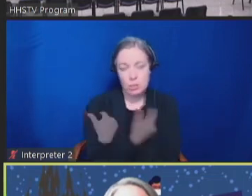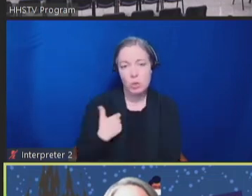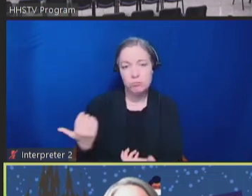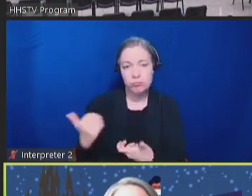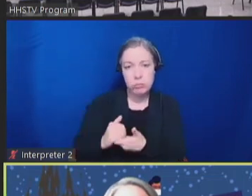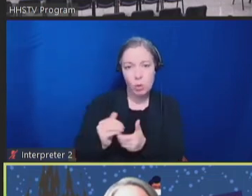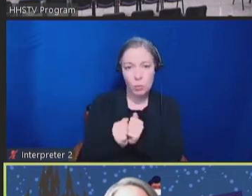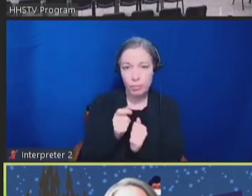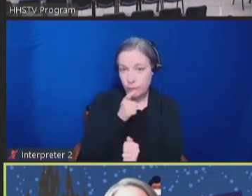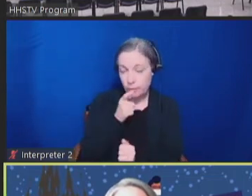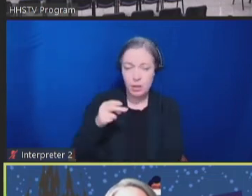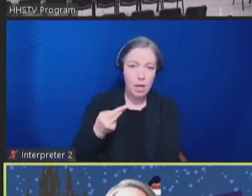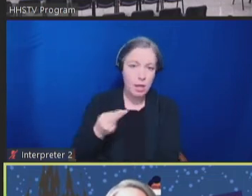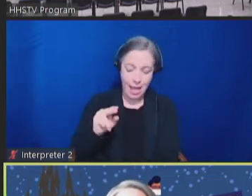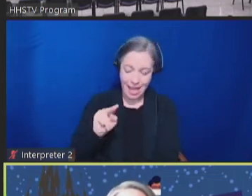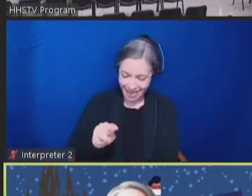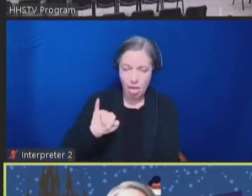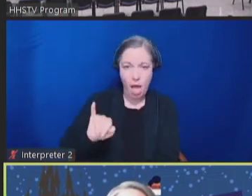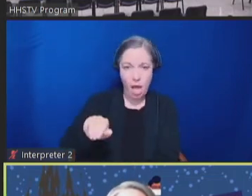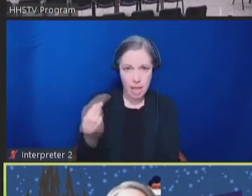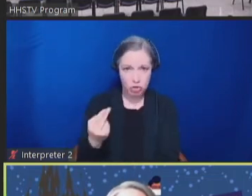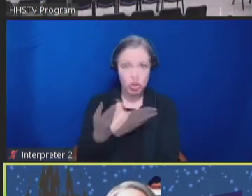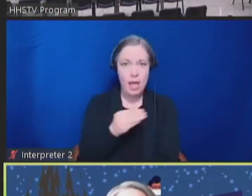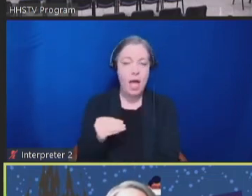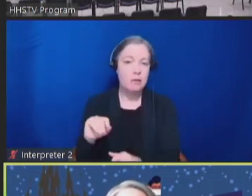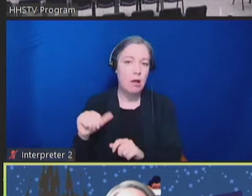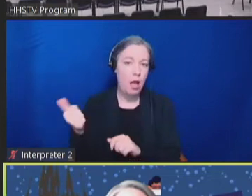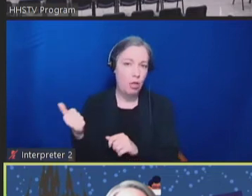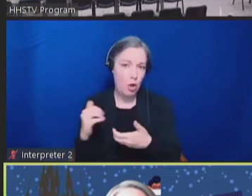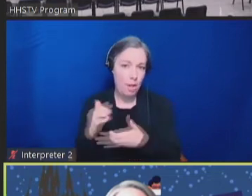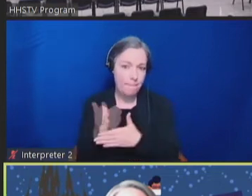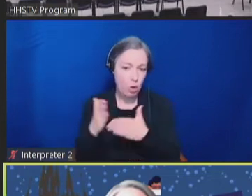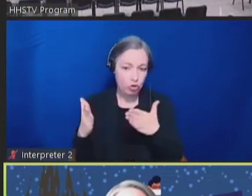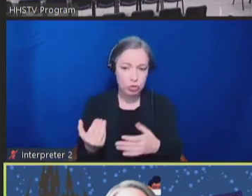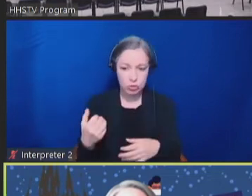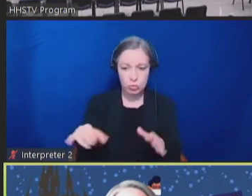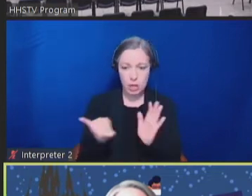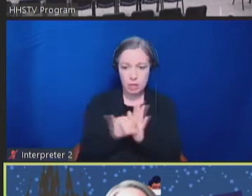industry partners to identify immune correlates of protection by the COVID-19 vaccine candidates